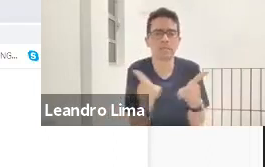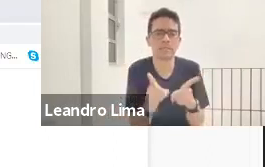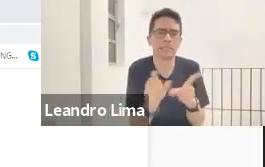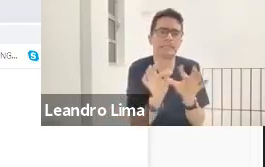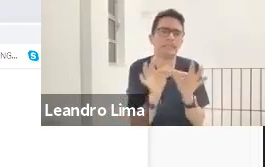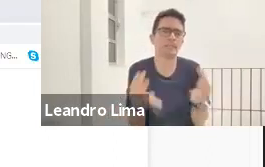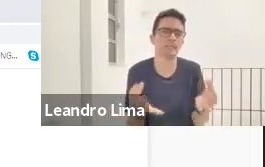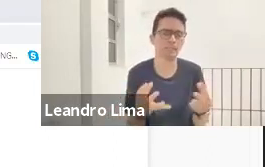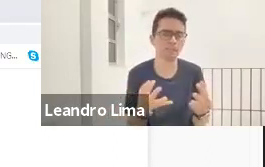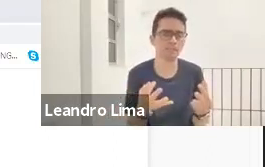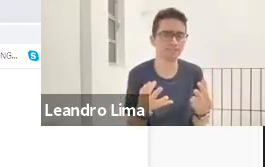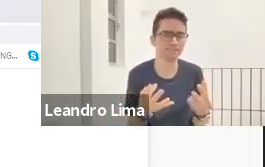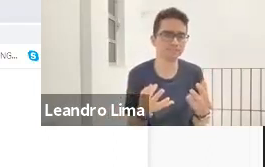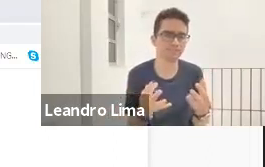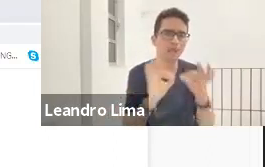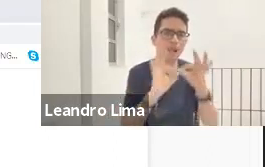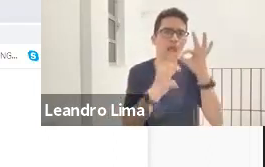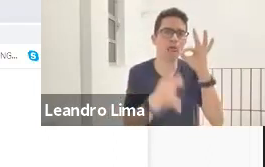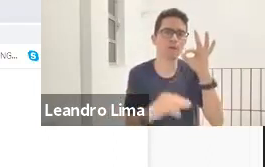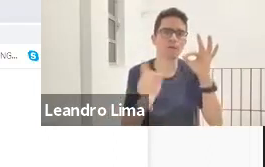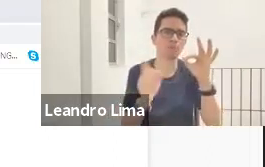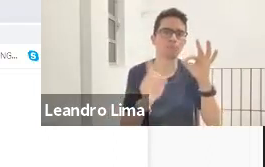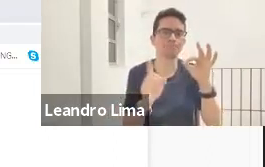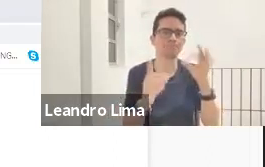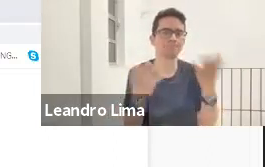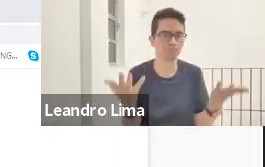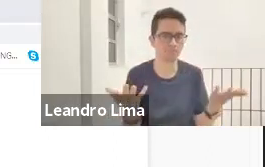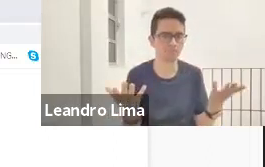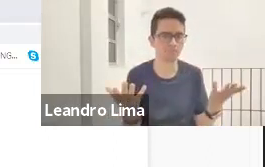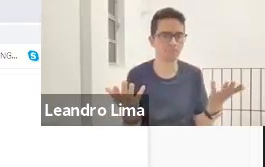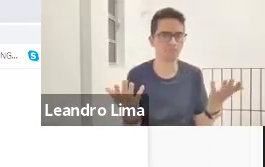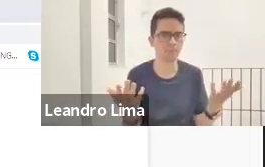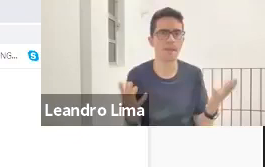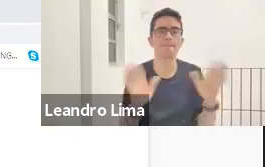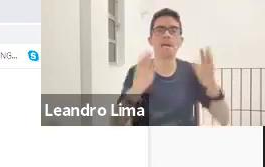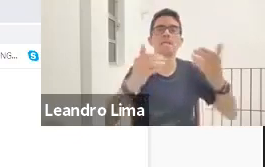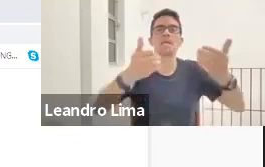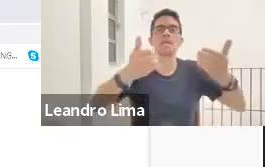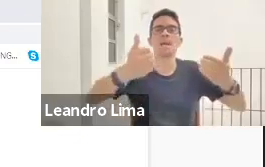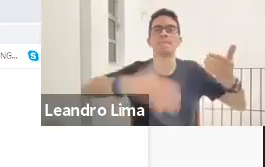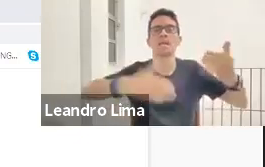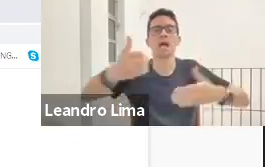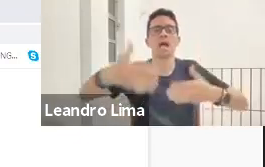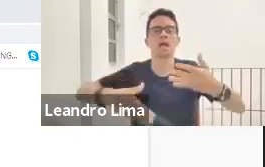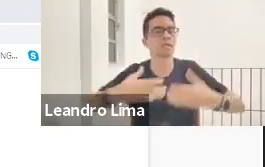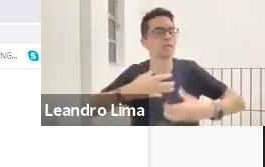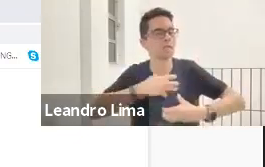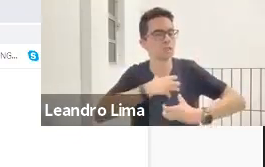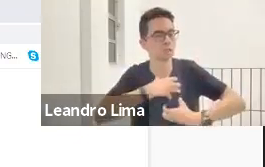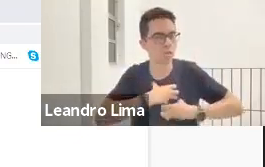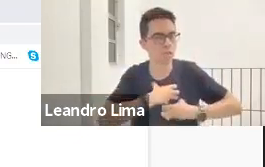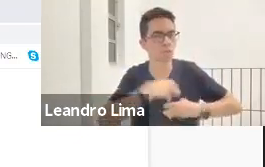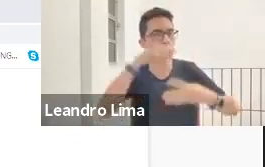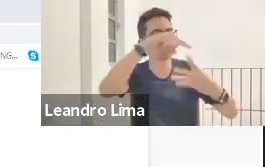But if you are to disk But if you are to describe. like four different ways. ys of teaching people how of teaching people how to write